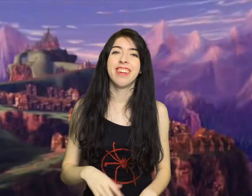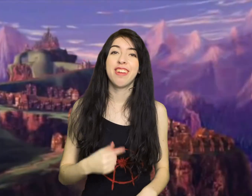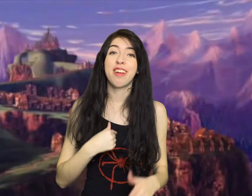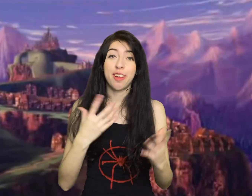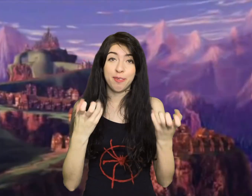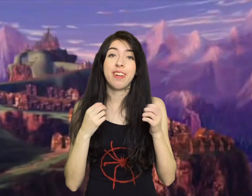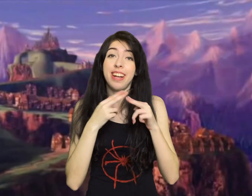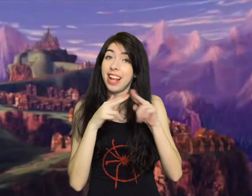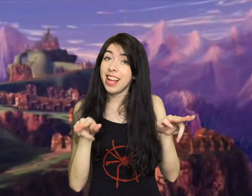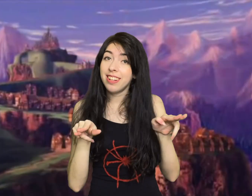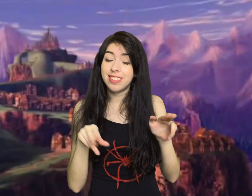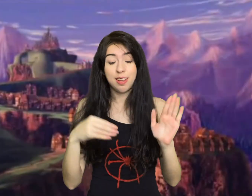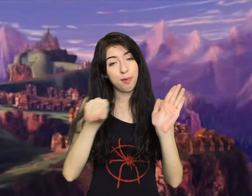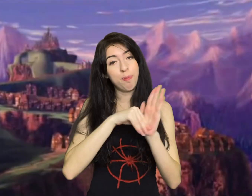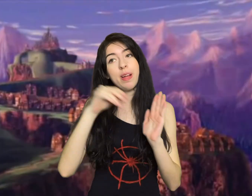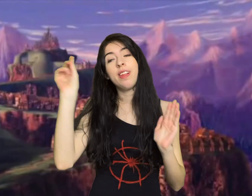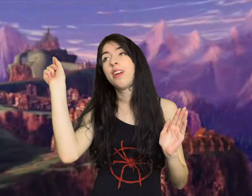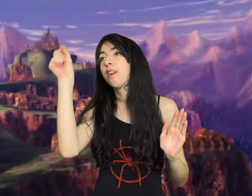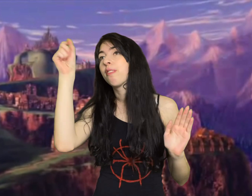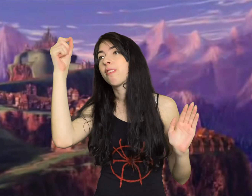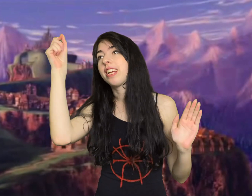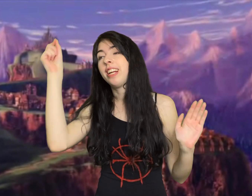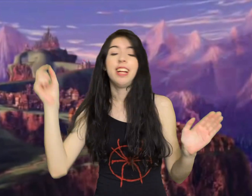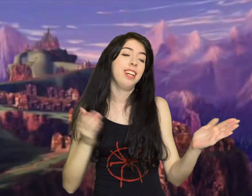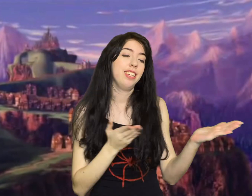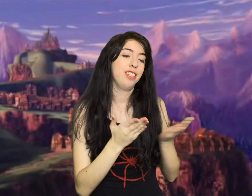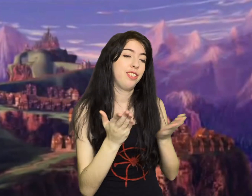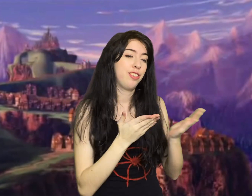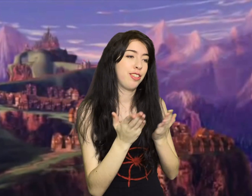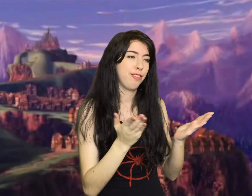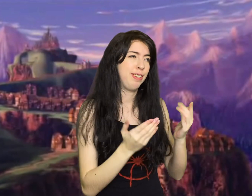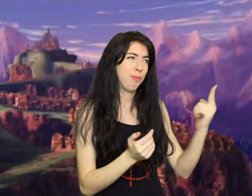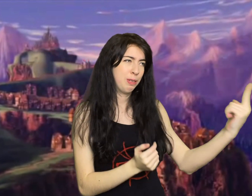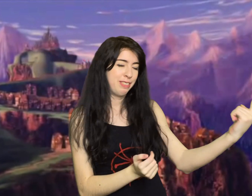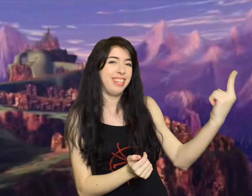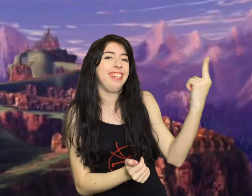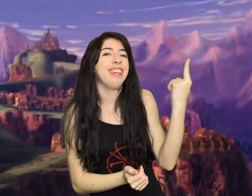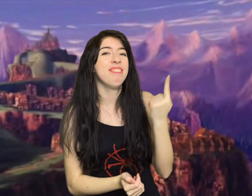I WANT EGGS BELL RING SERVANT PERSON COMES-IN